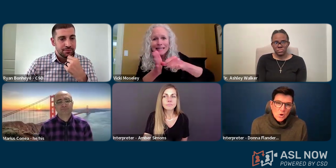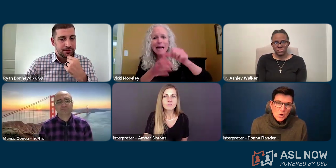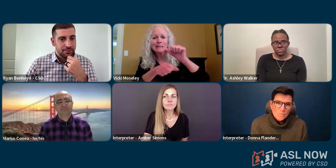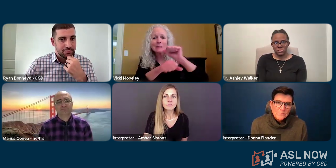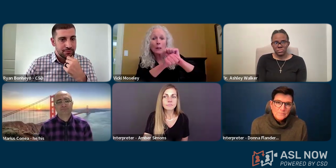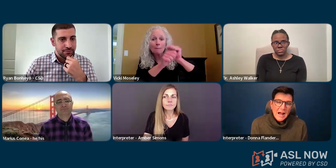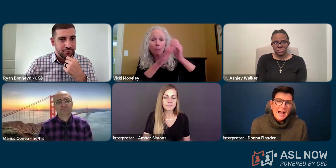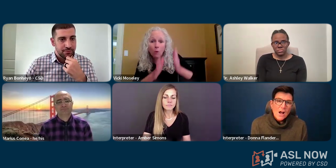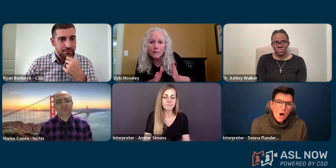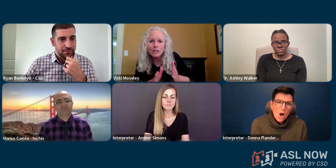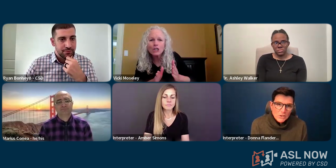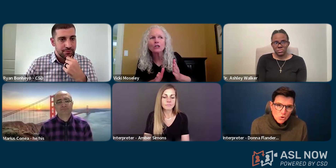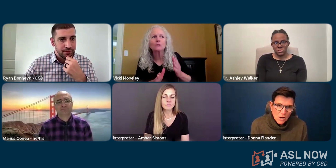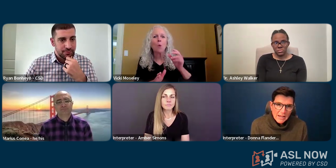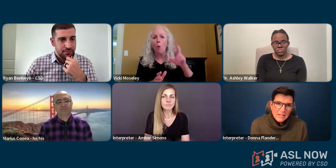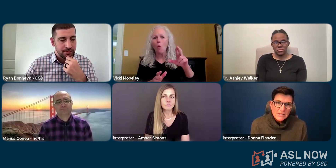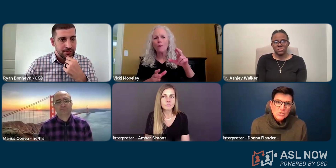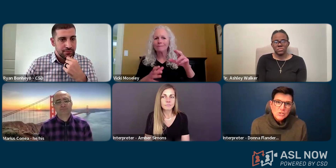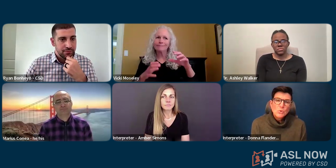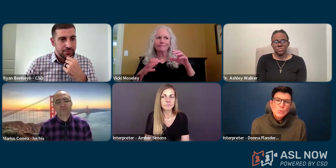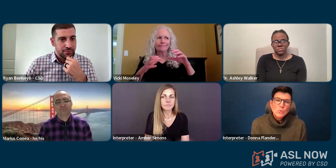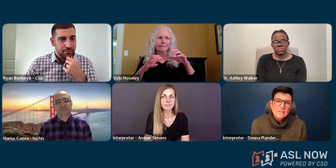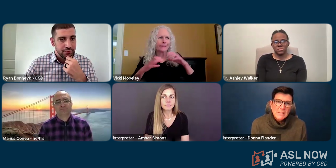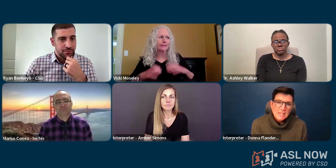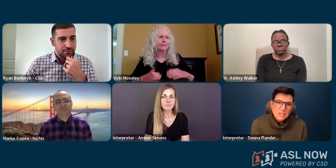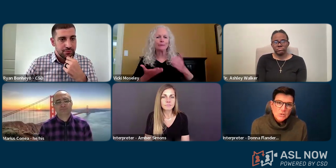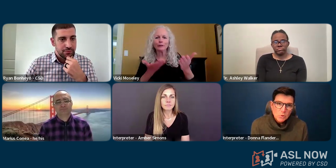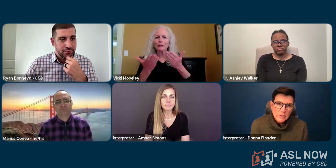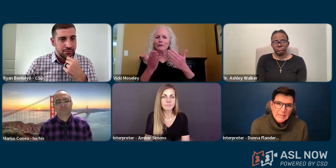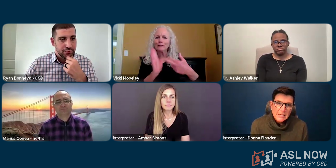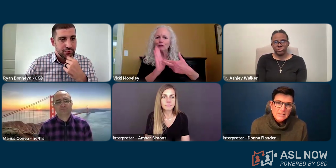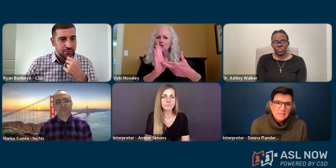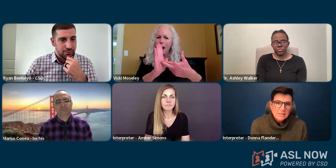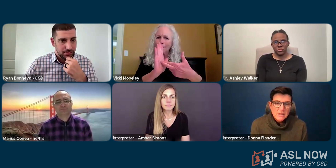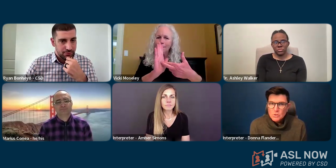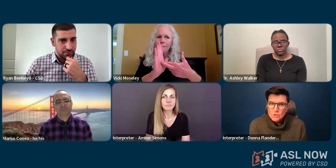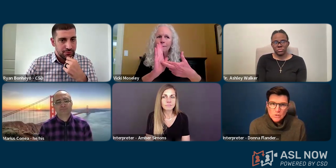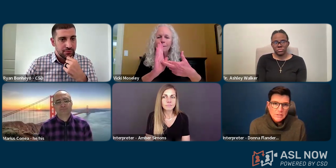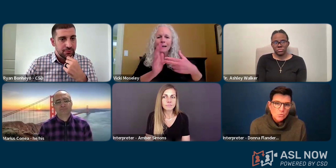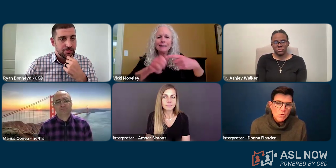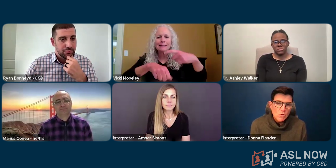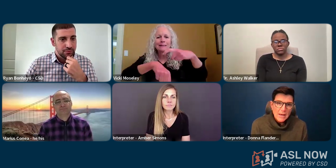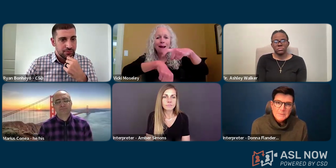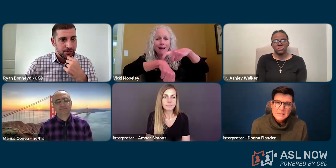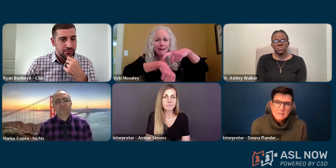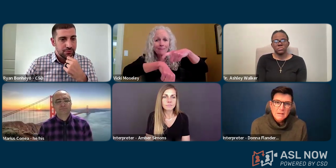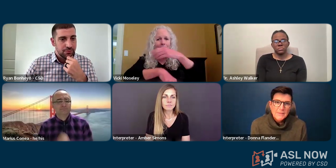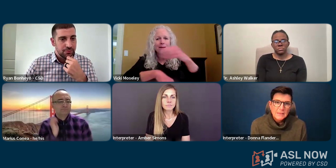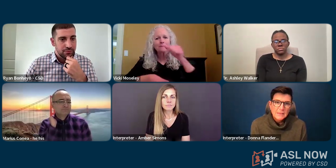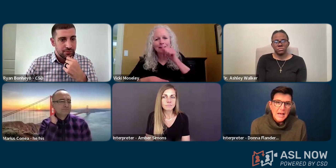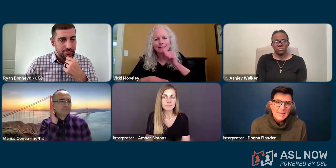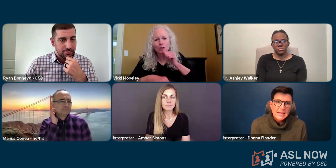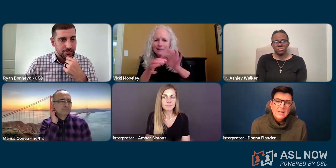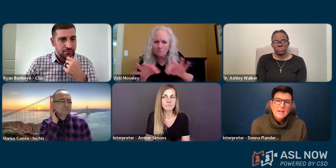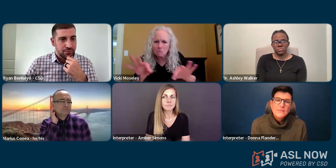So I always try to emphasize to employees customer service reps and the like,